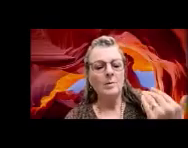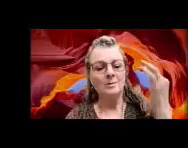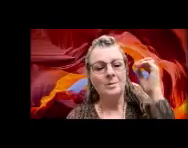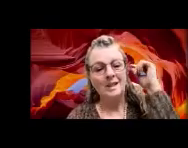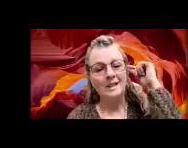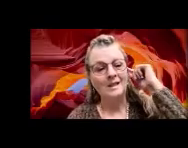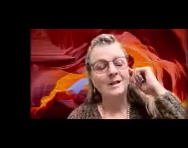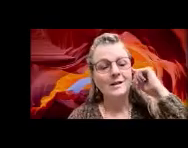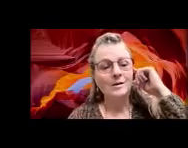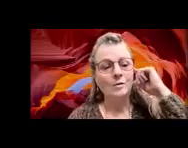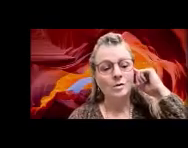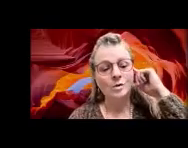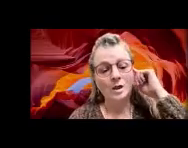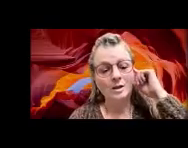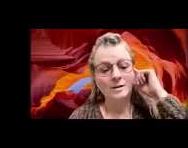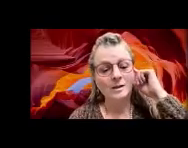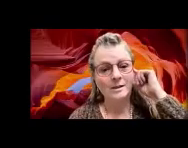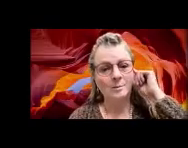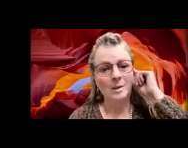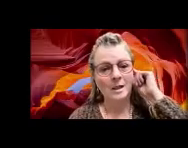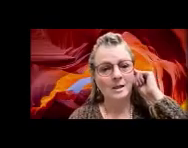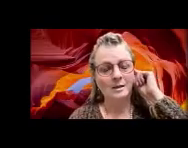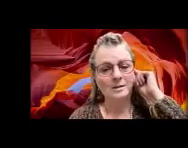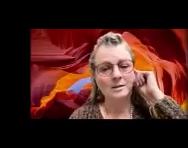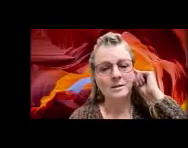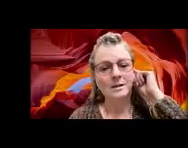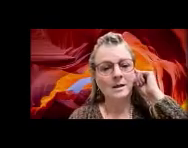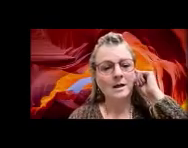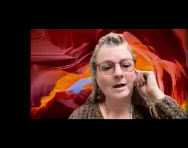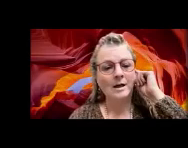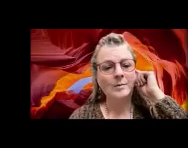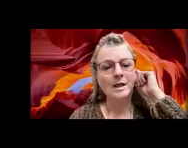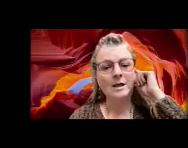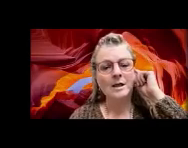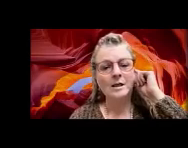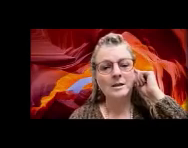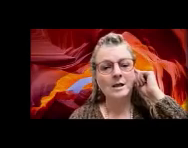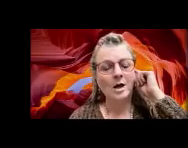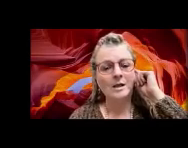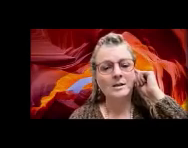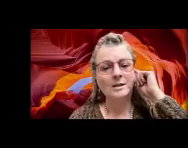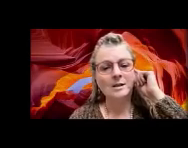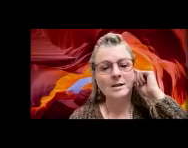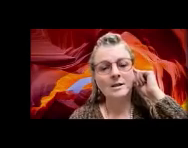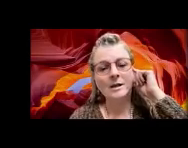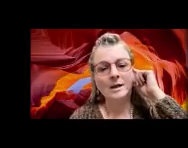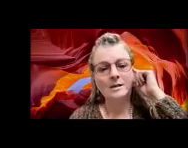must be or look like somebody else? The diagnostic odyssey has